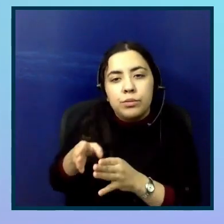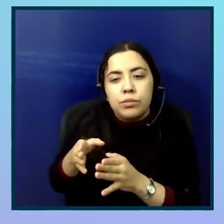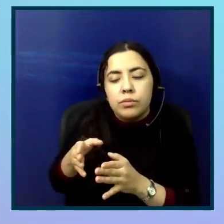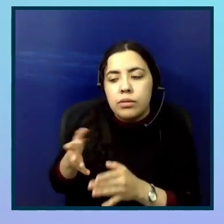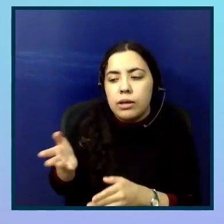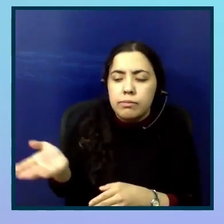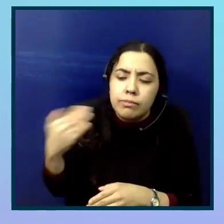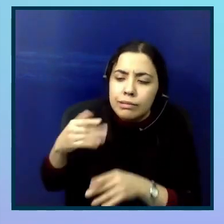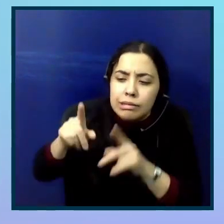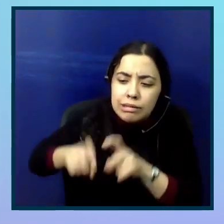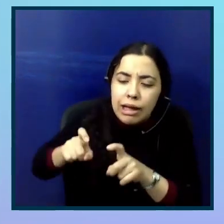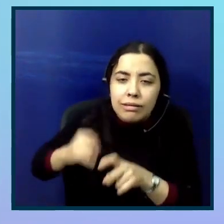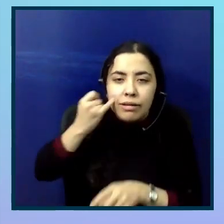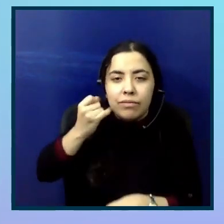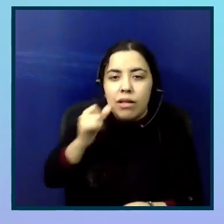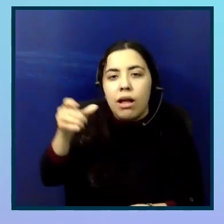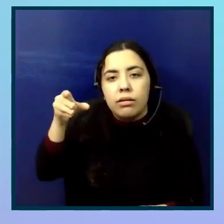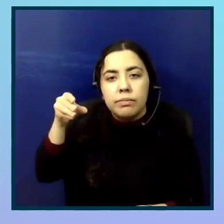without sort of compensating them for their time.